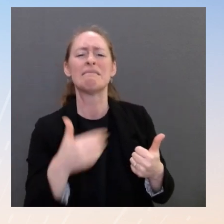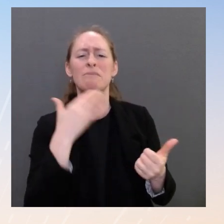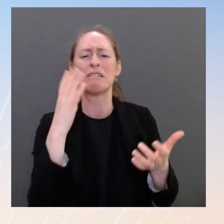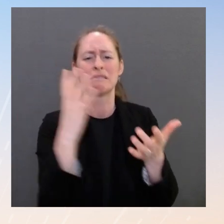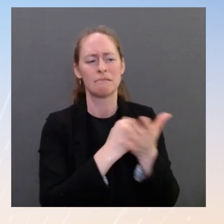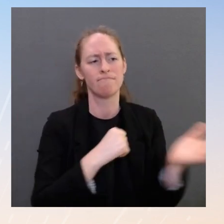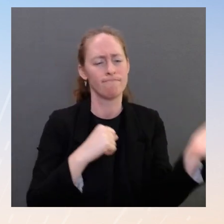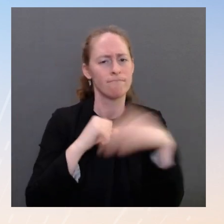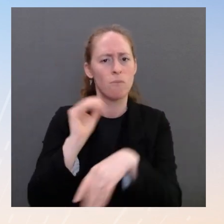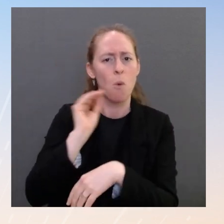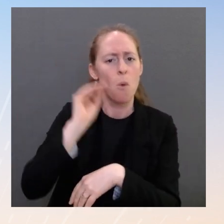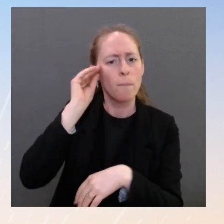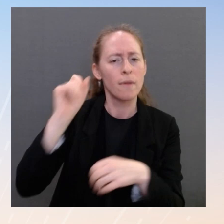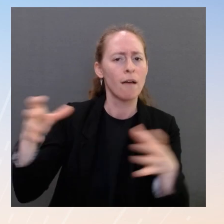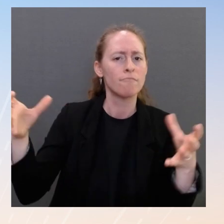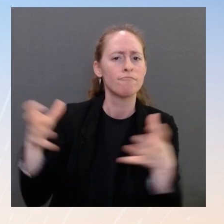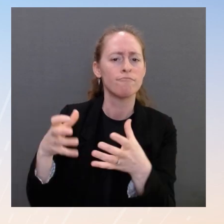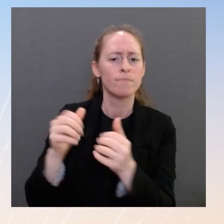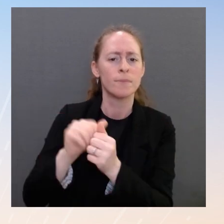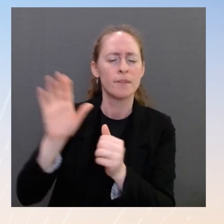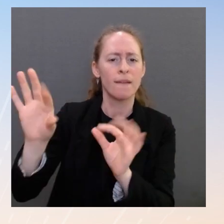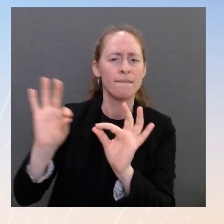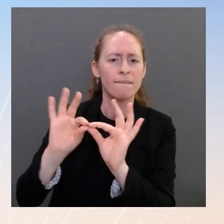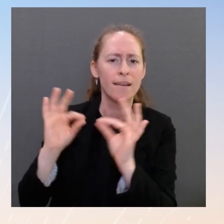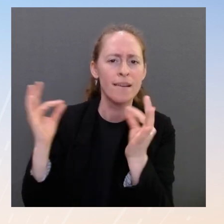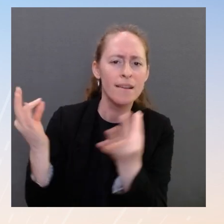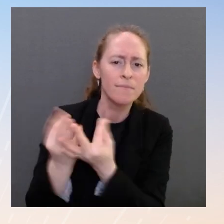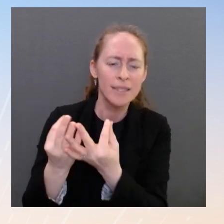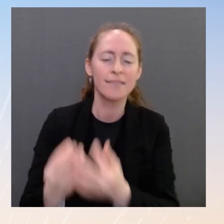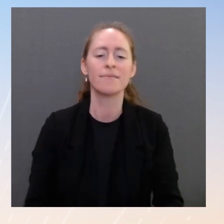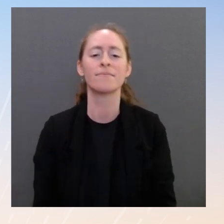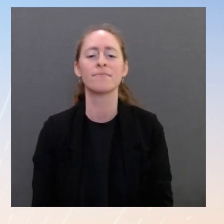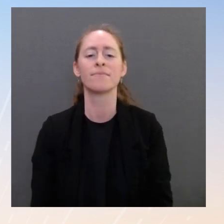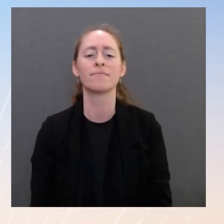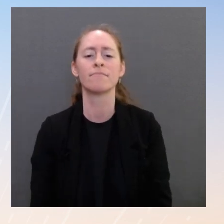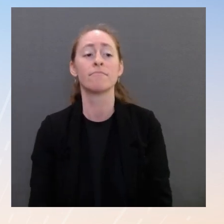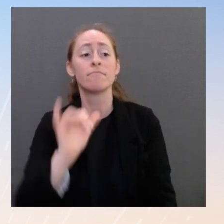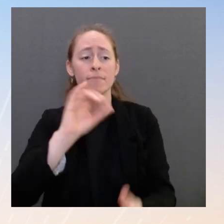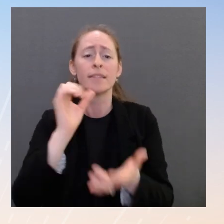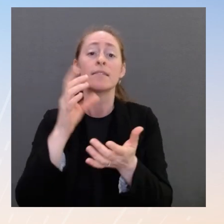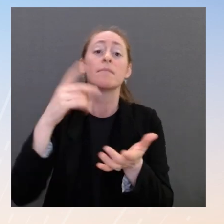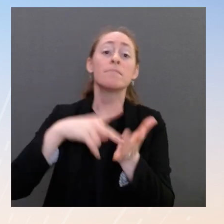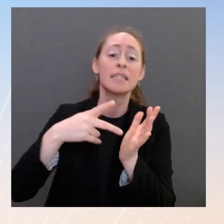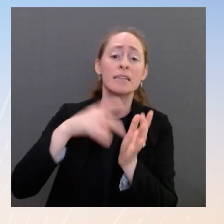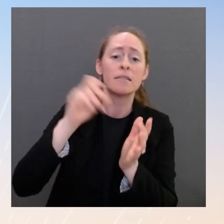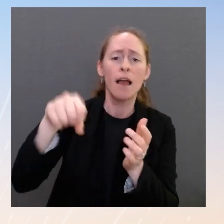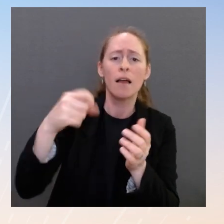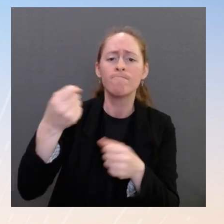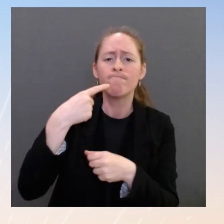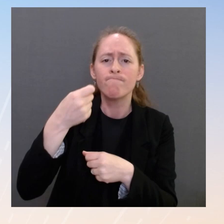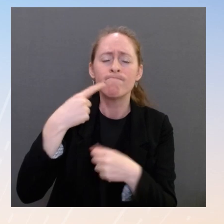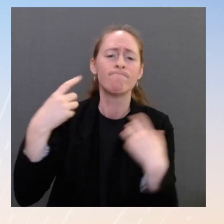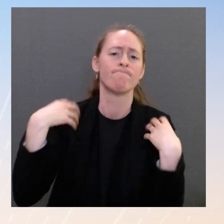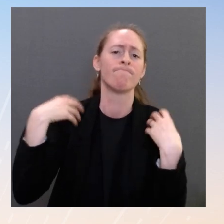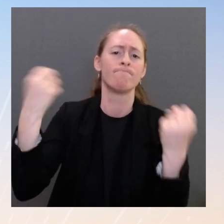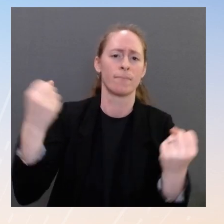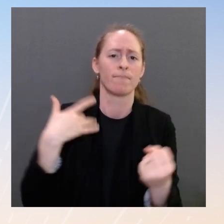but to receive the treatment he needed from the United States. So, again, our objective is to bring all Americans